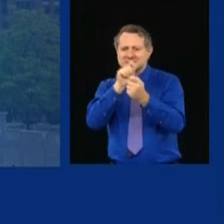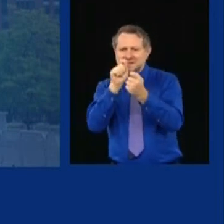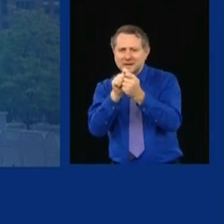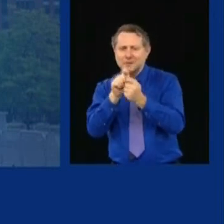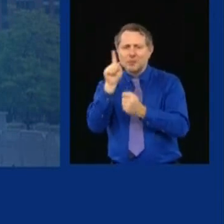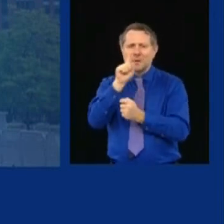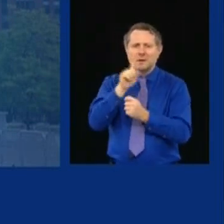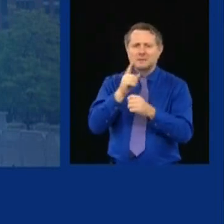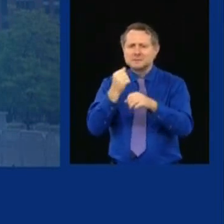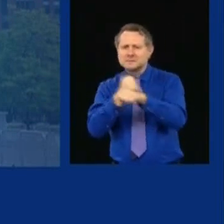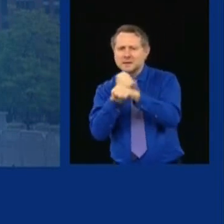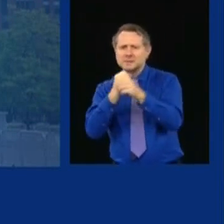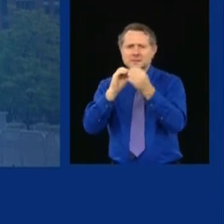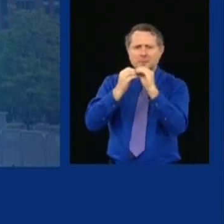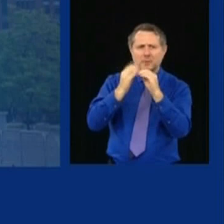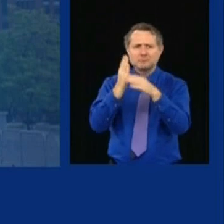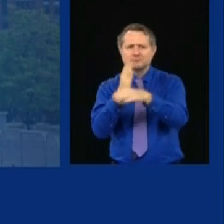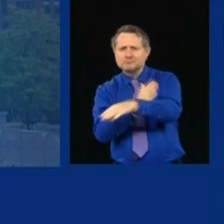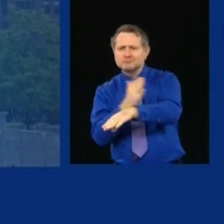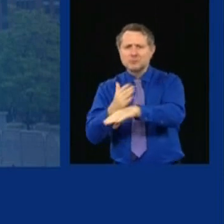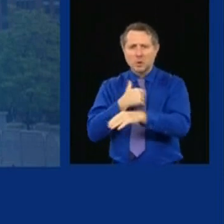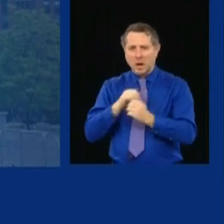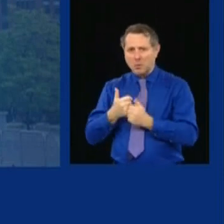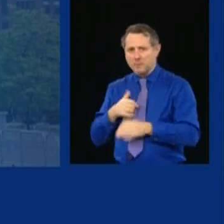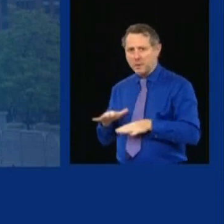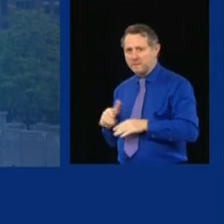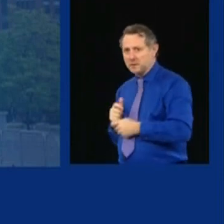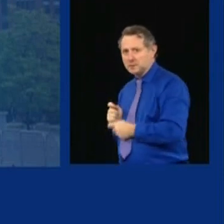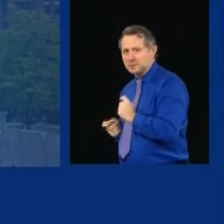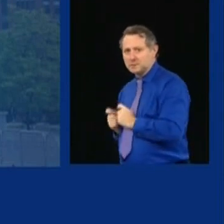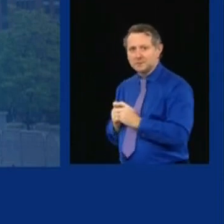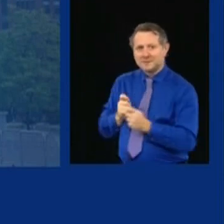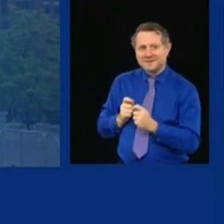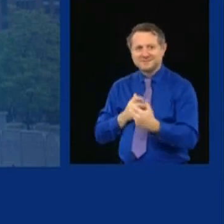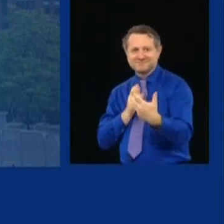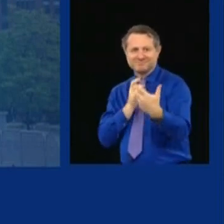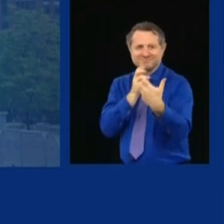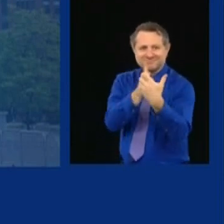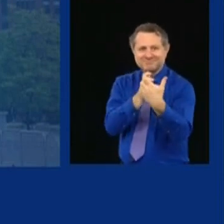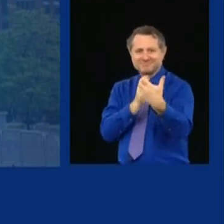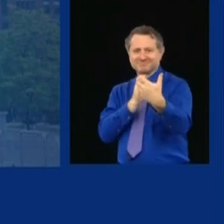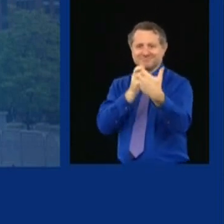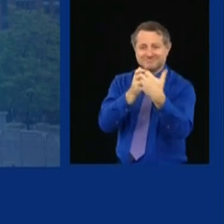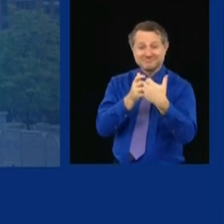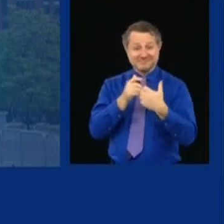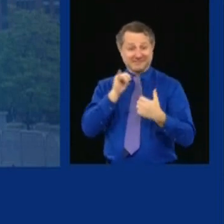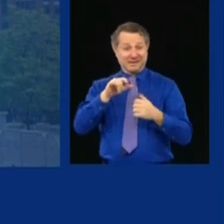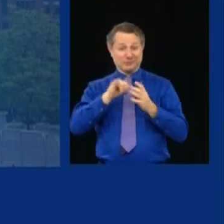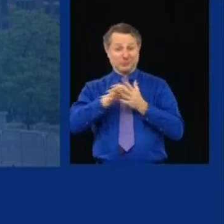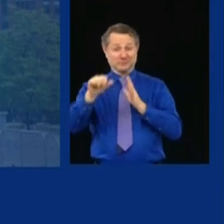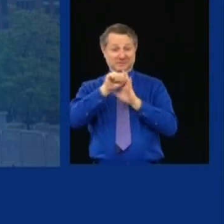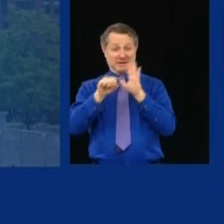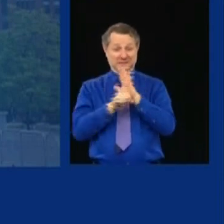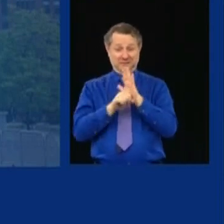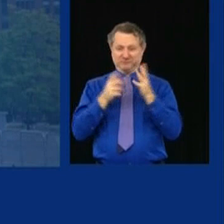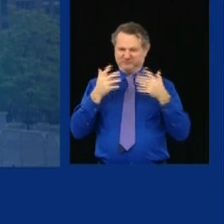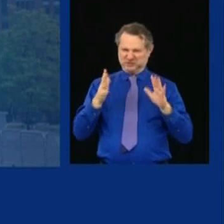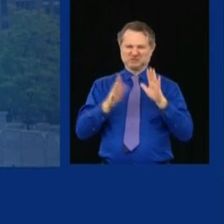FIND OUT WHERE THEIR COUNTY IS, HOW ARE THEY DOING? CALIBRATE THEIR BEHAVIOR THAT WAY.